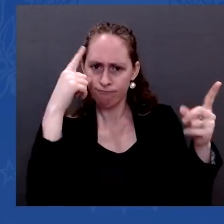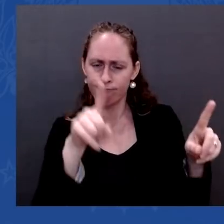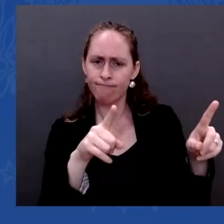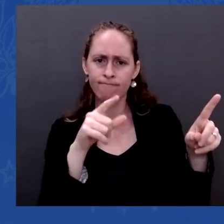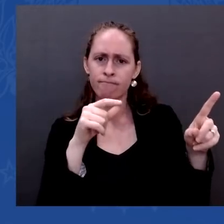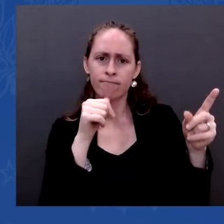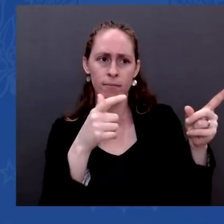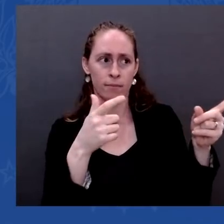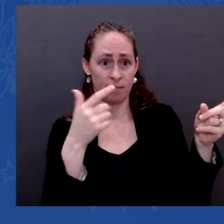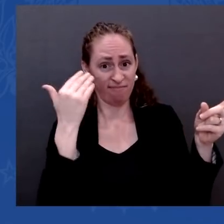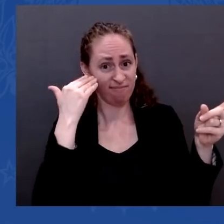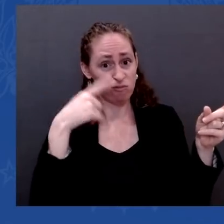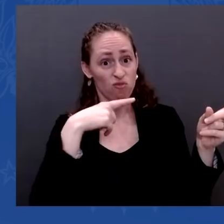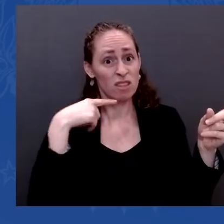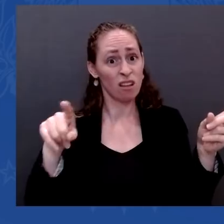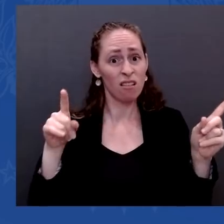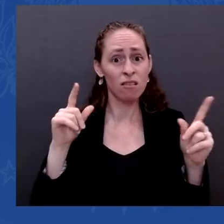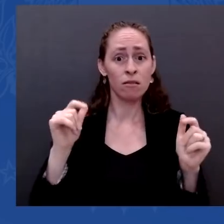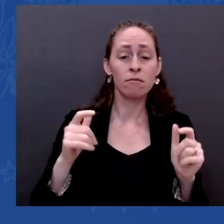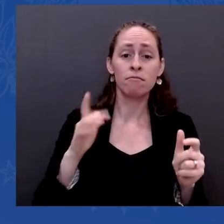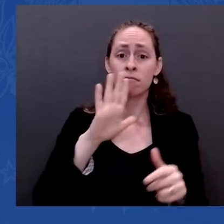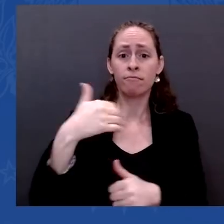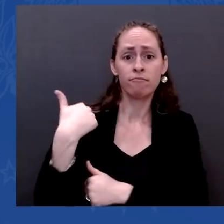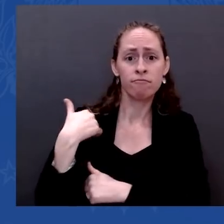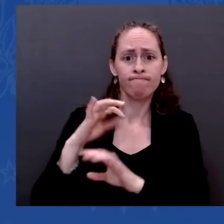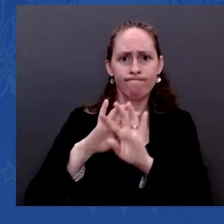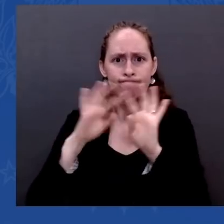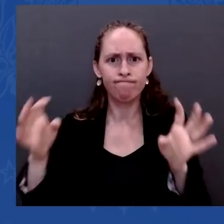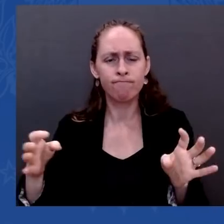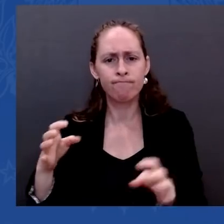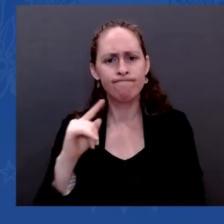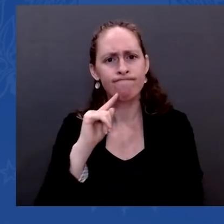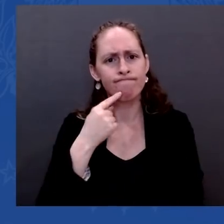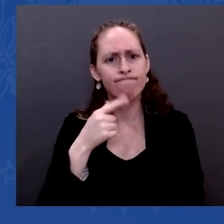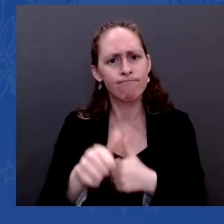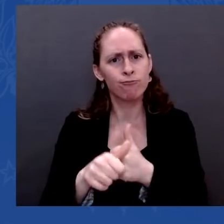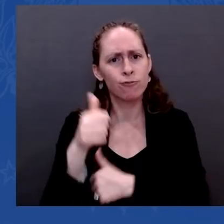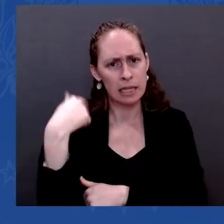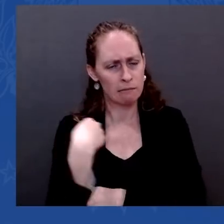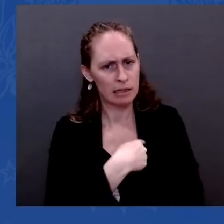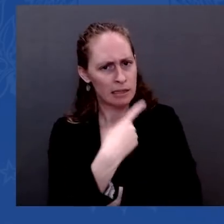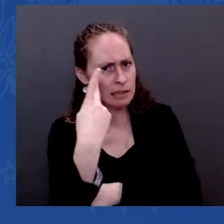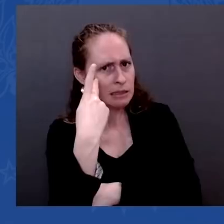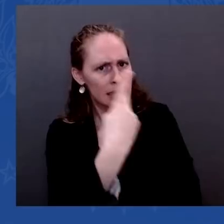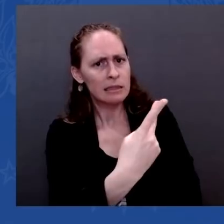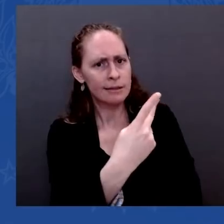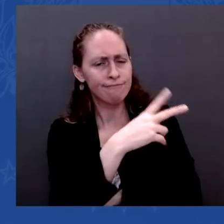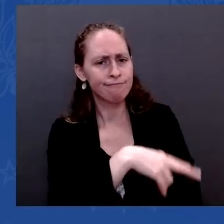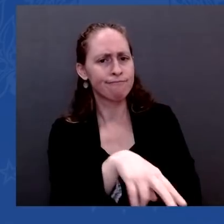And this is why it is important that we act together, that we stand together, and that we do what is necessary together.